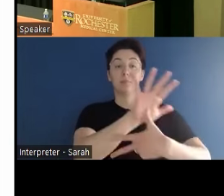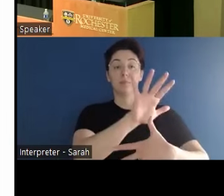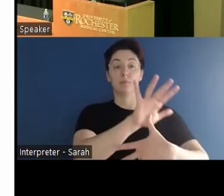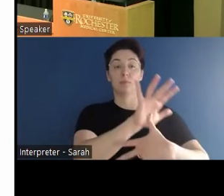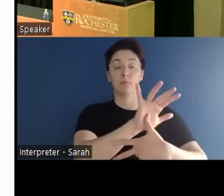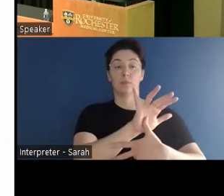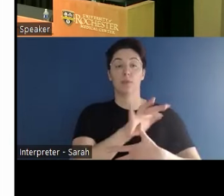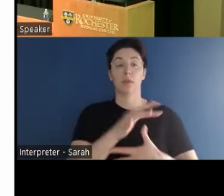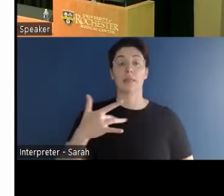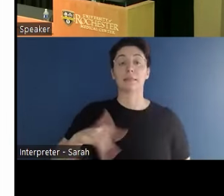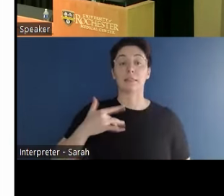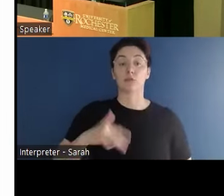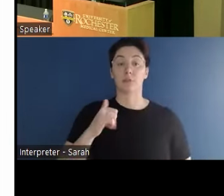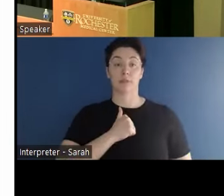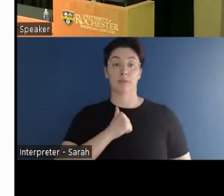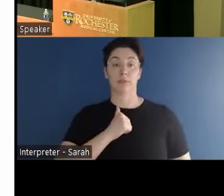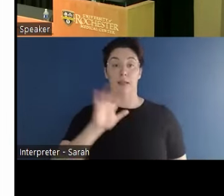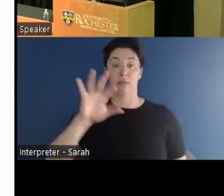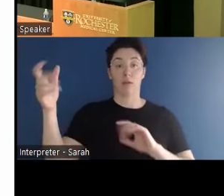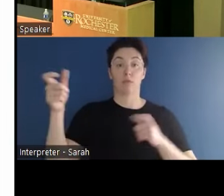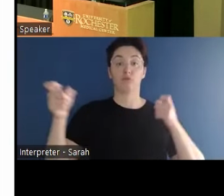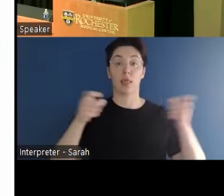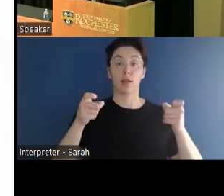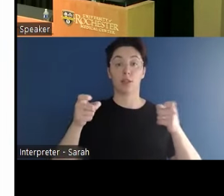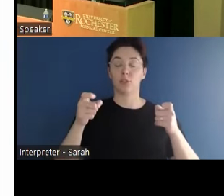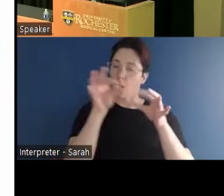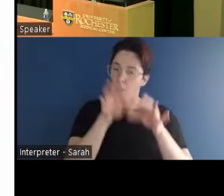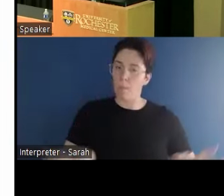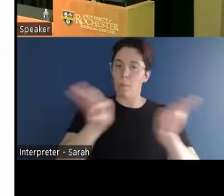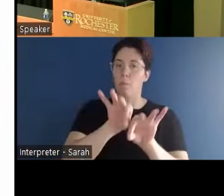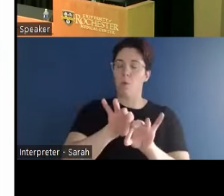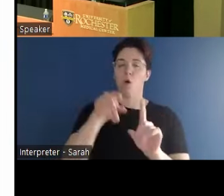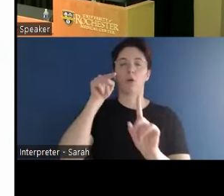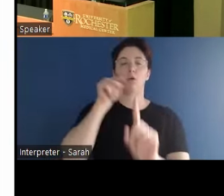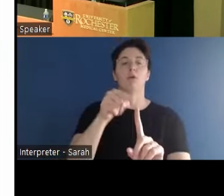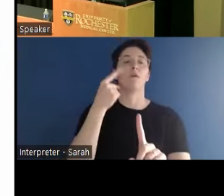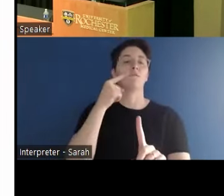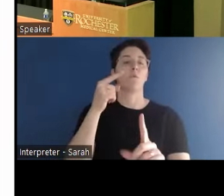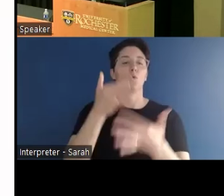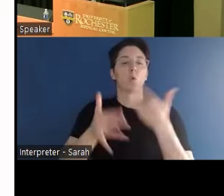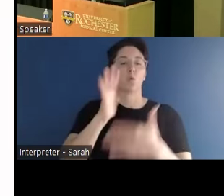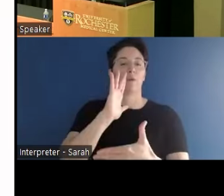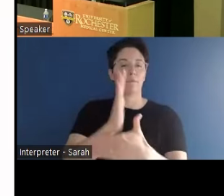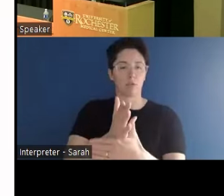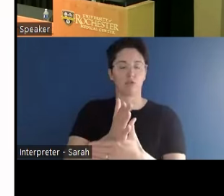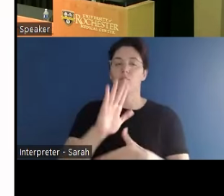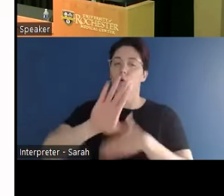disregulation should be important Targets in Social interventions for all children so